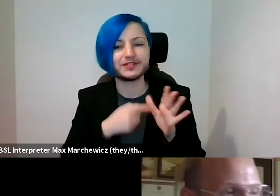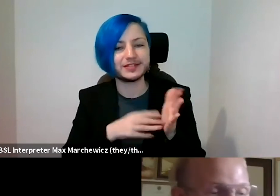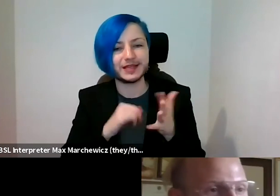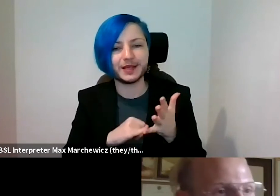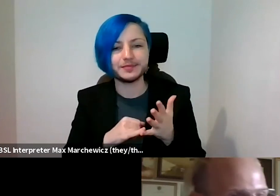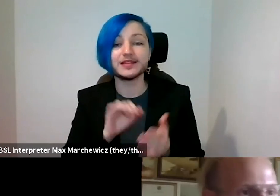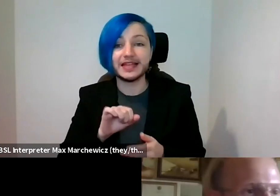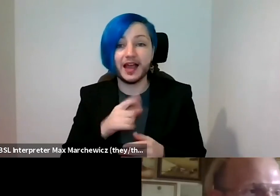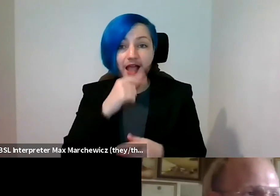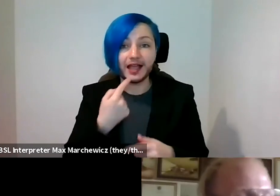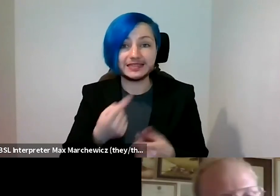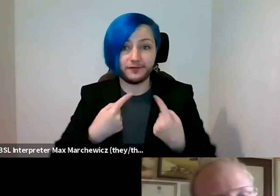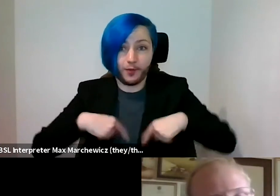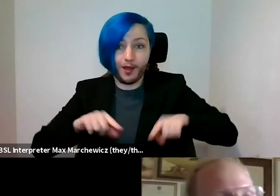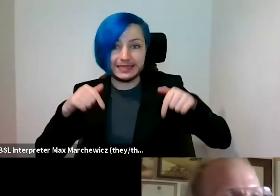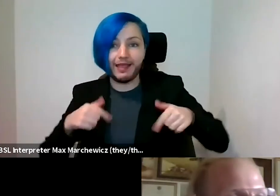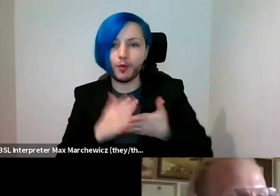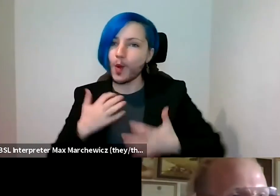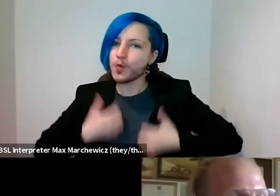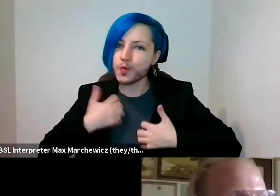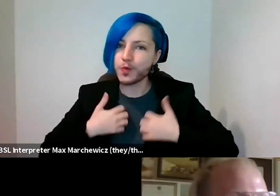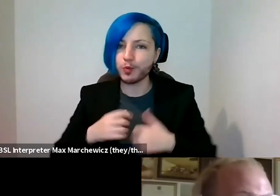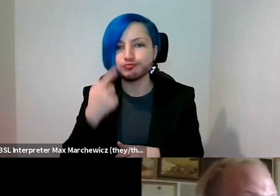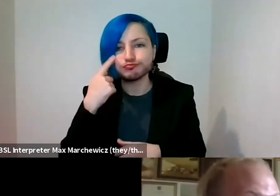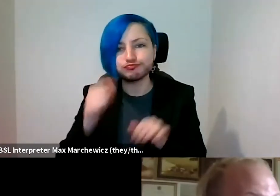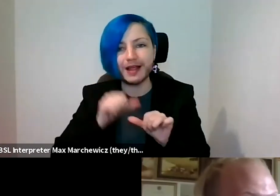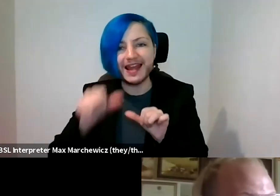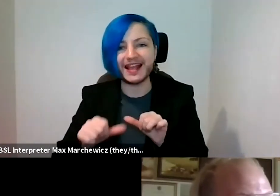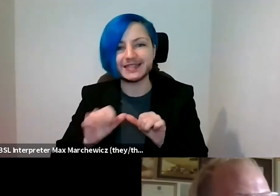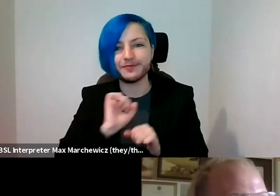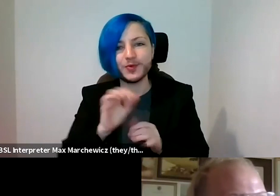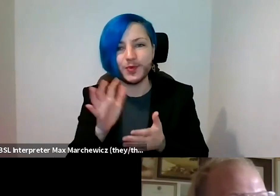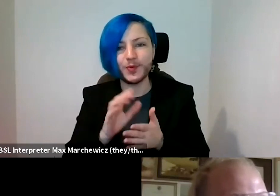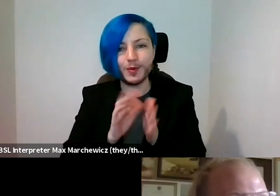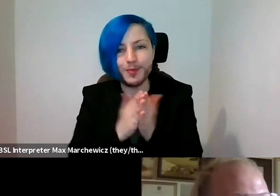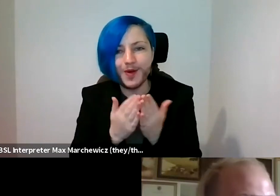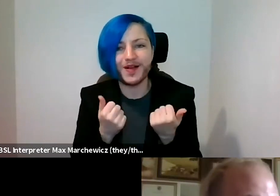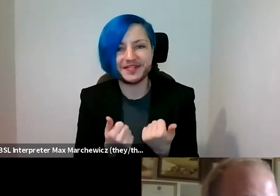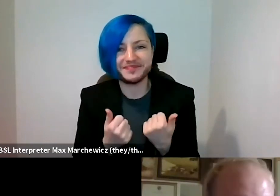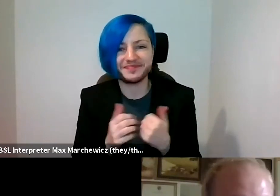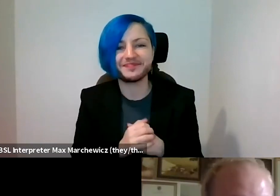that we also very excited to see the next stage in the manuscript as well, when it comes out.